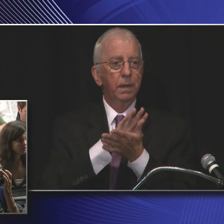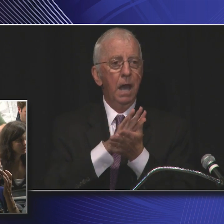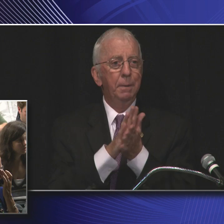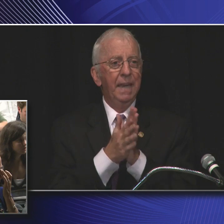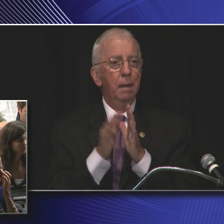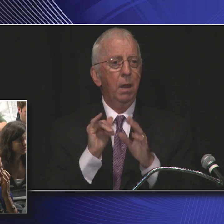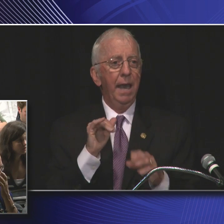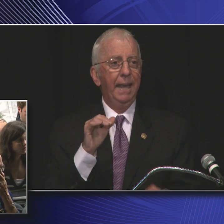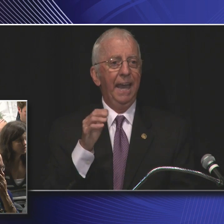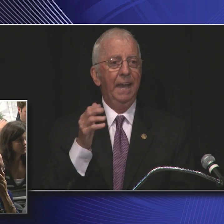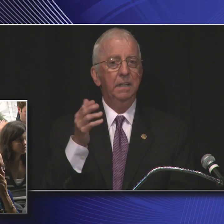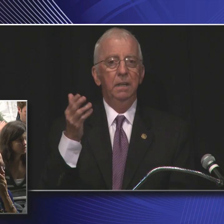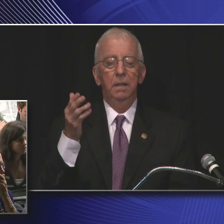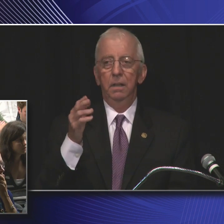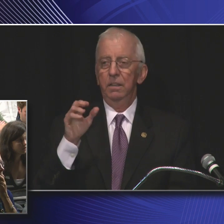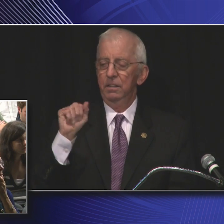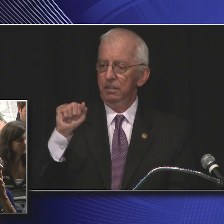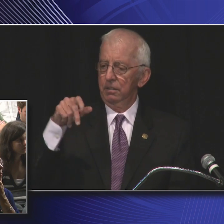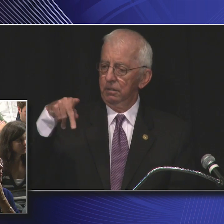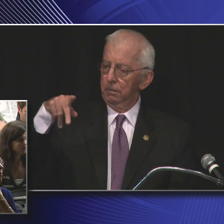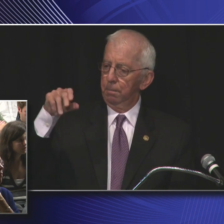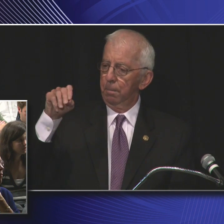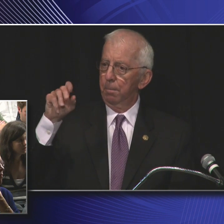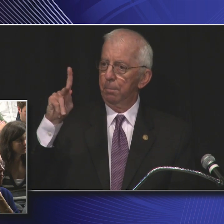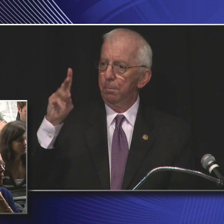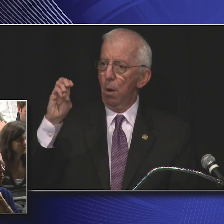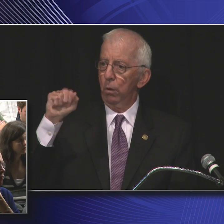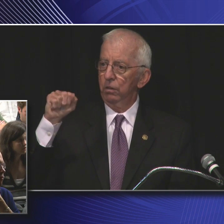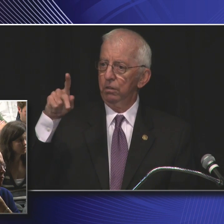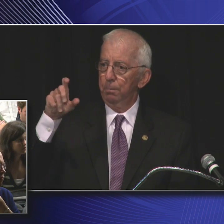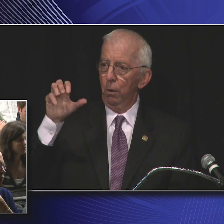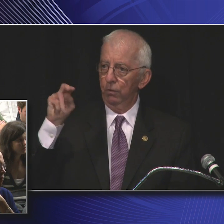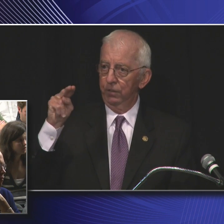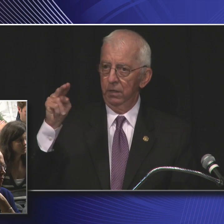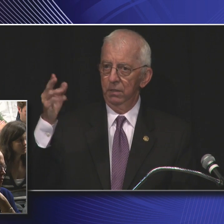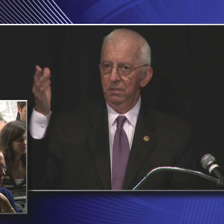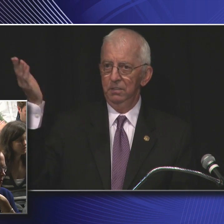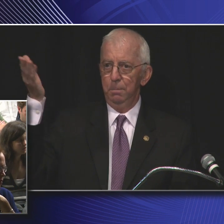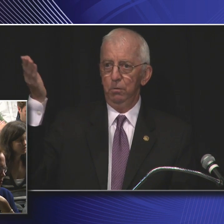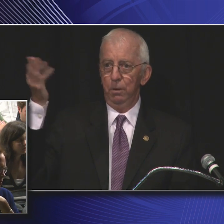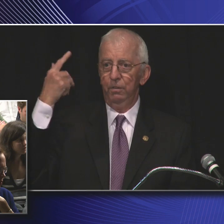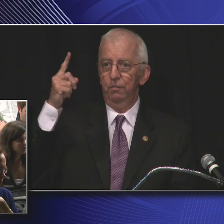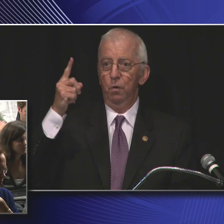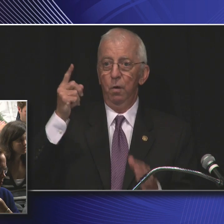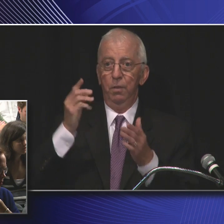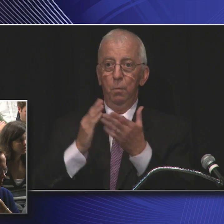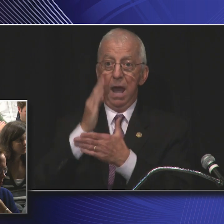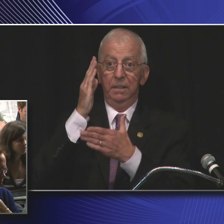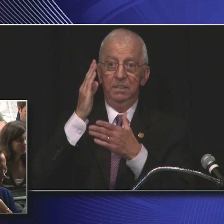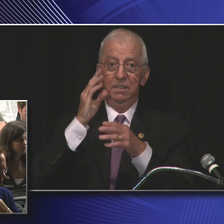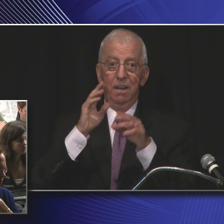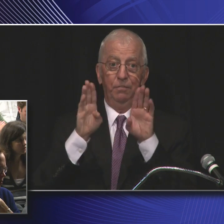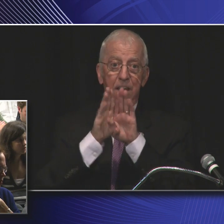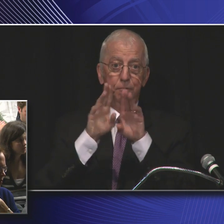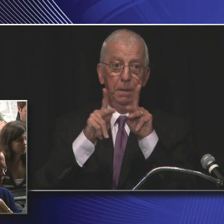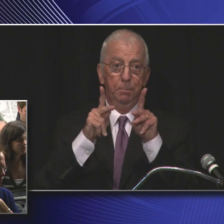I became like a spokesperson, spokesperson for the rights of deaf people